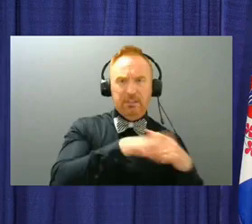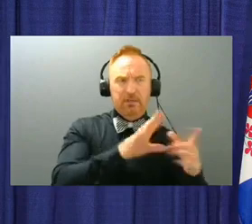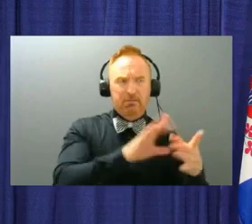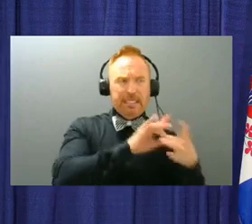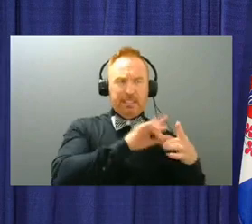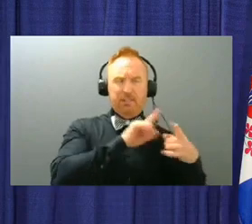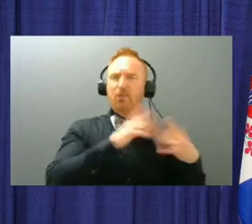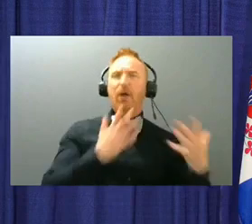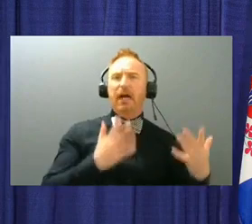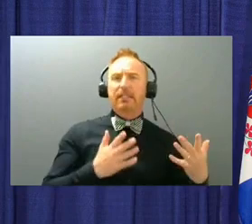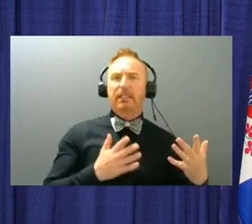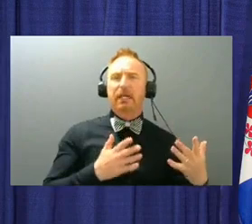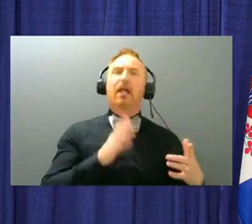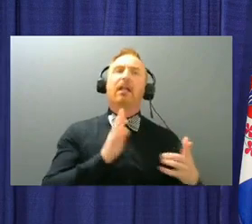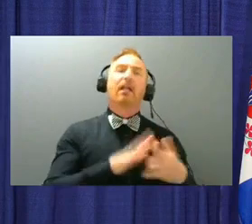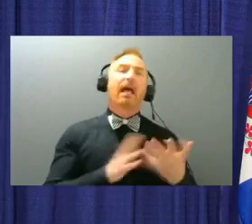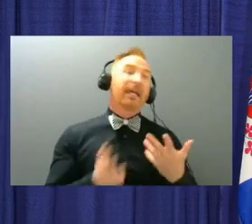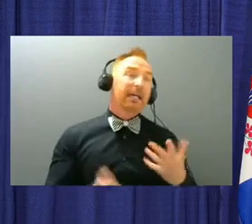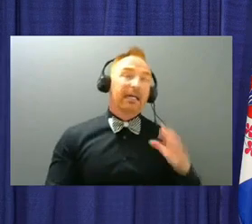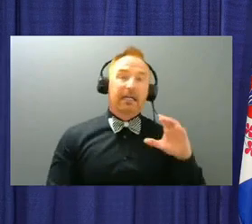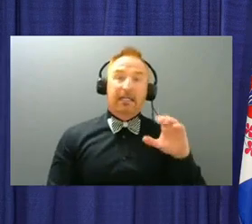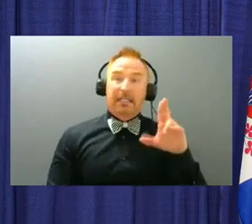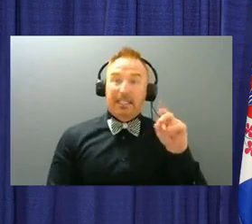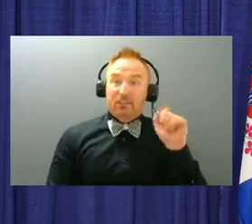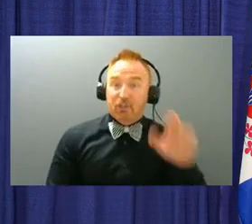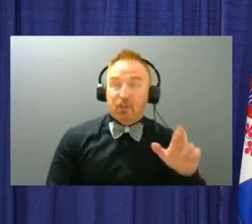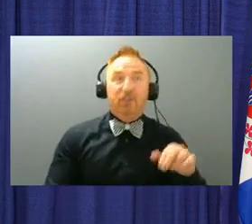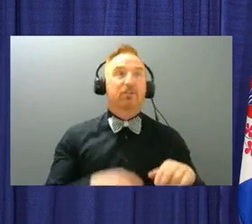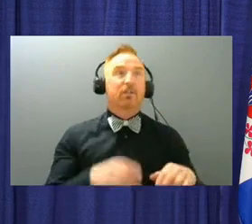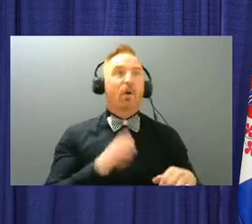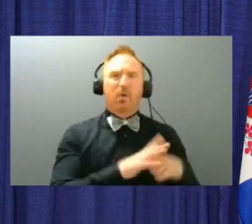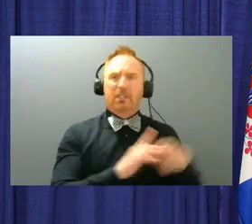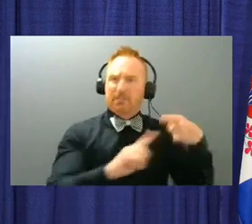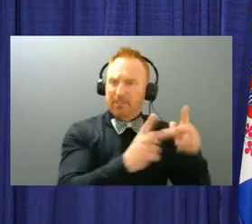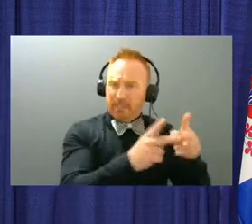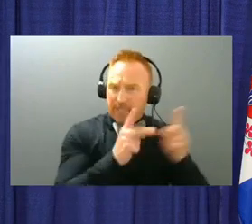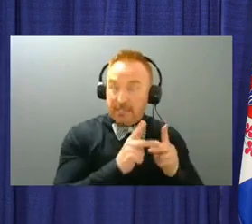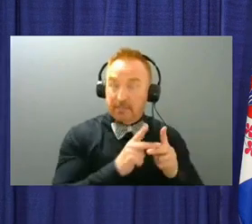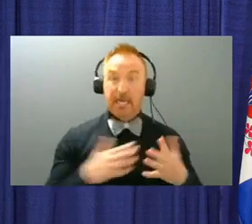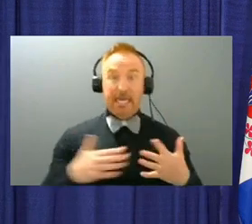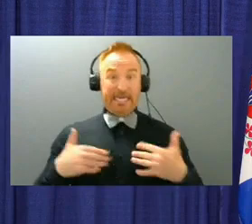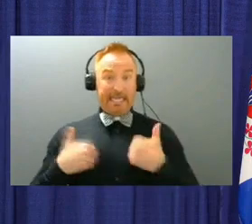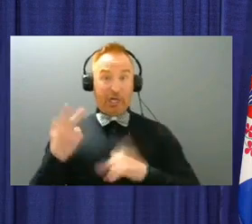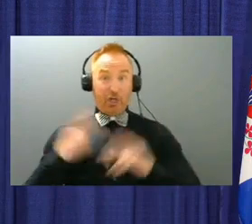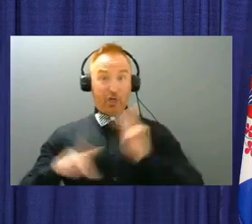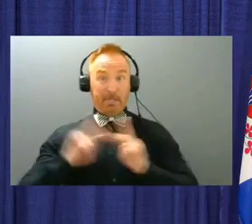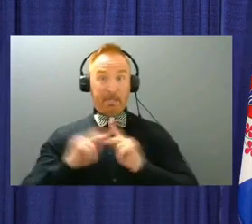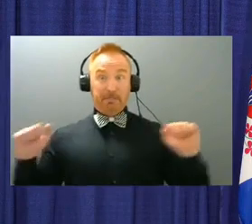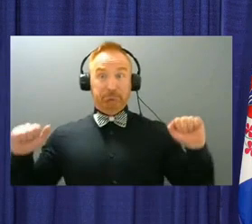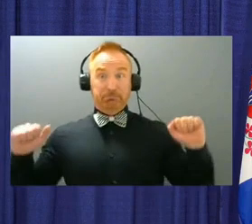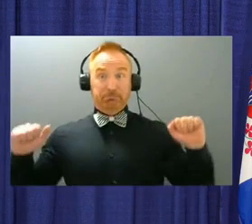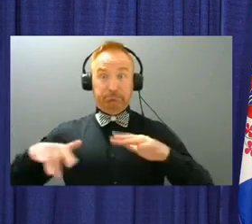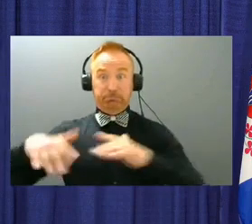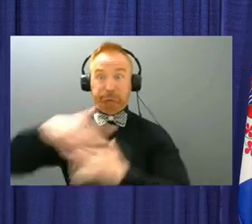The number of hospitalizations and deaths is not increasing. And indeed, younger people and gatherings appear to be driving